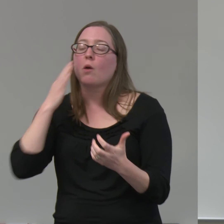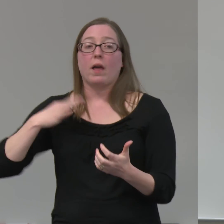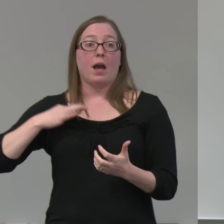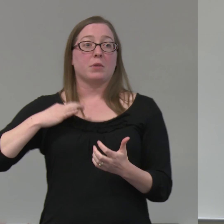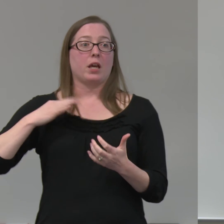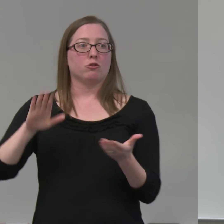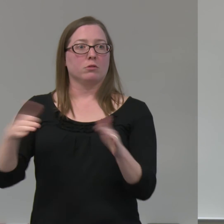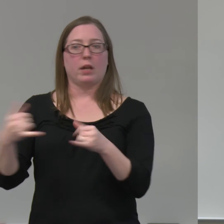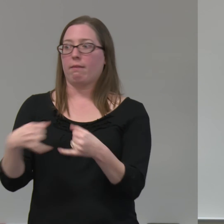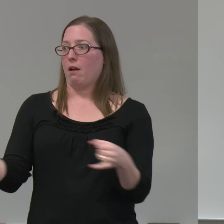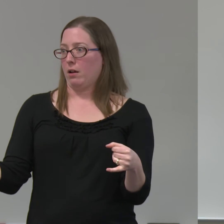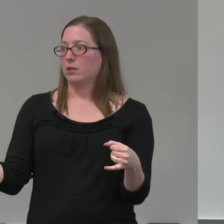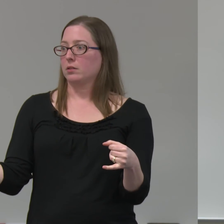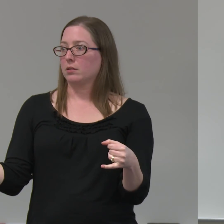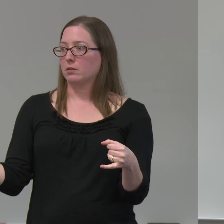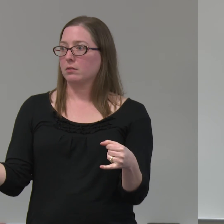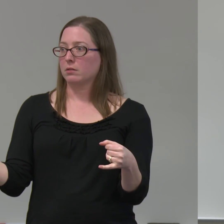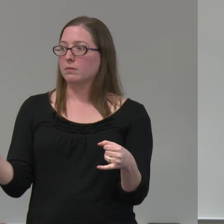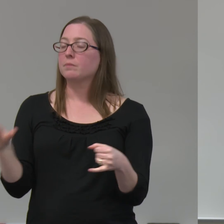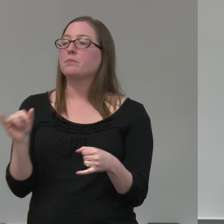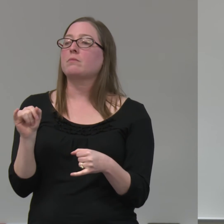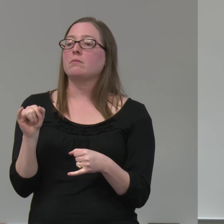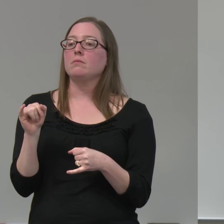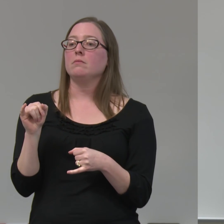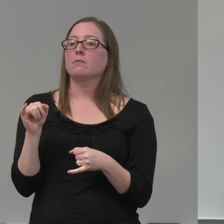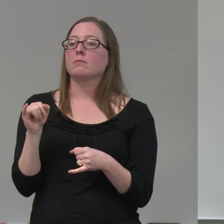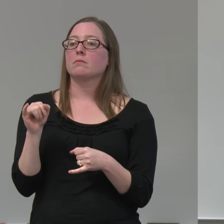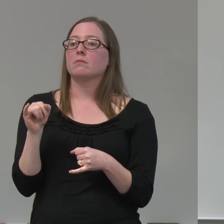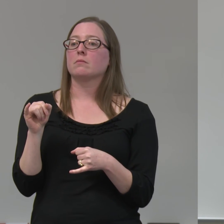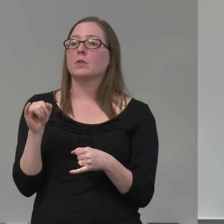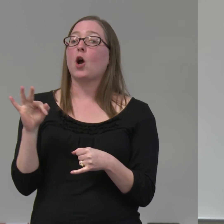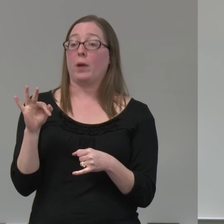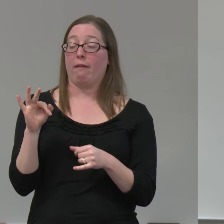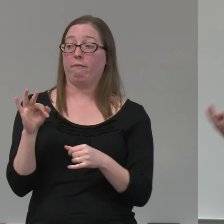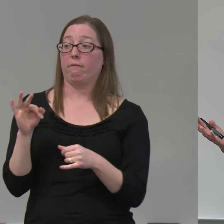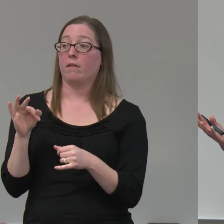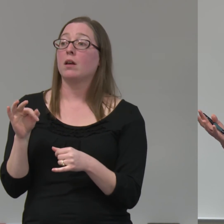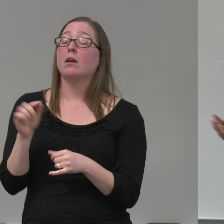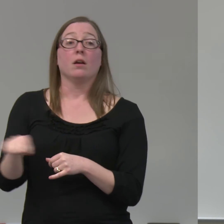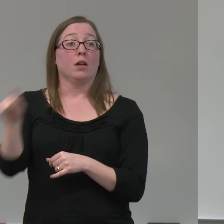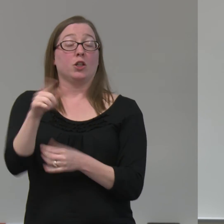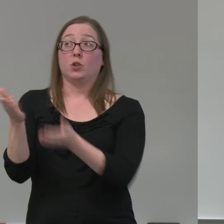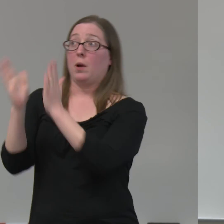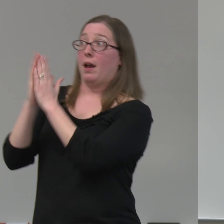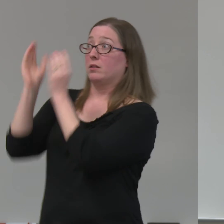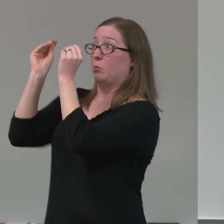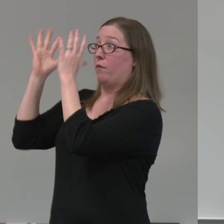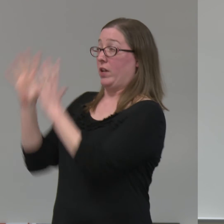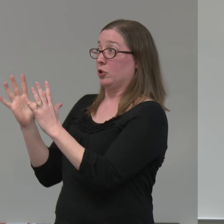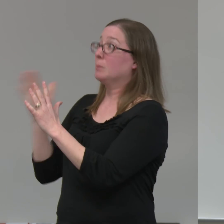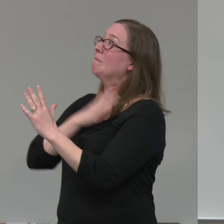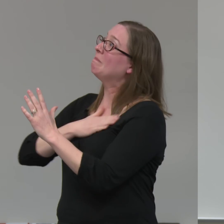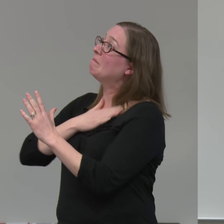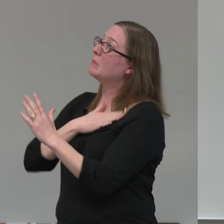because if they're getting asked by you to write a letter of recommendation, they're probably getting asked by many other students, as well.